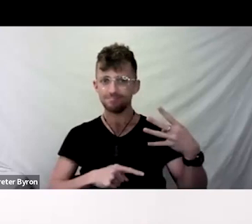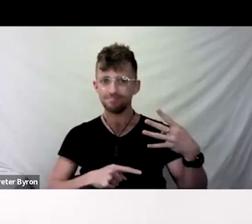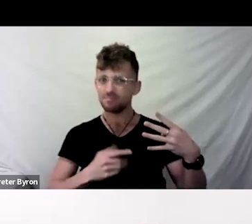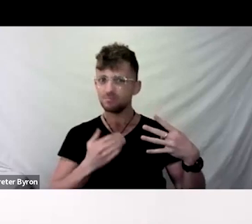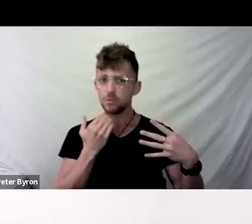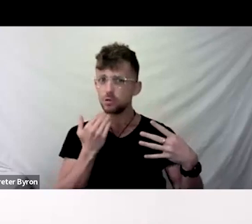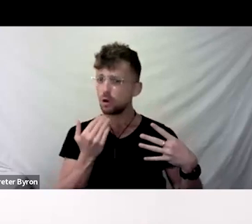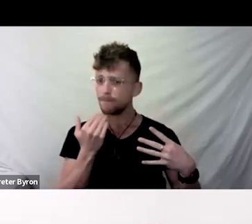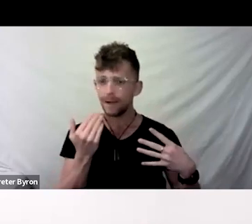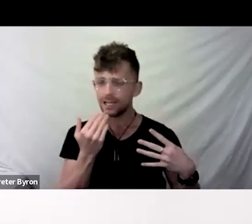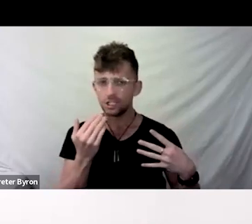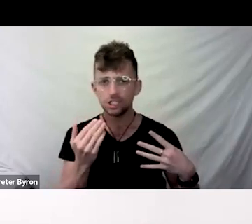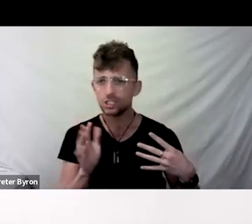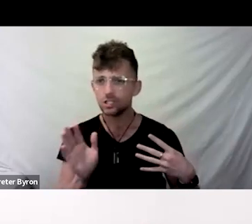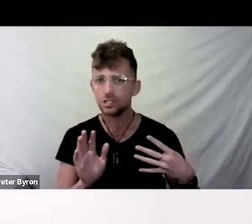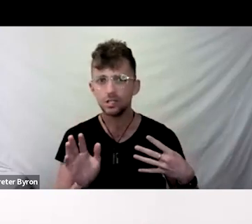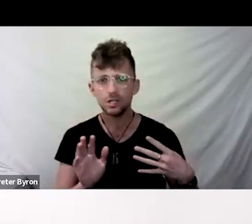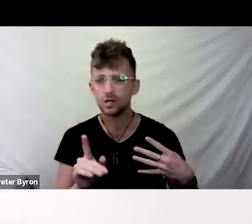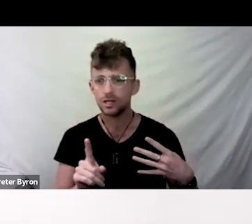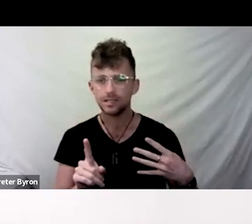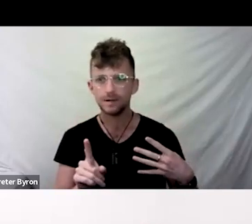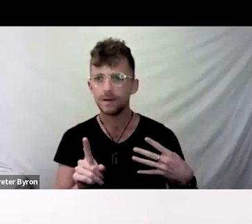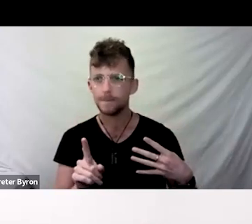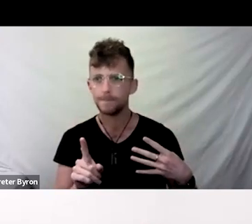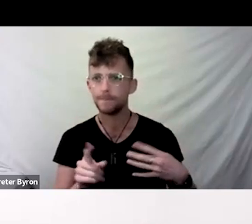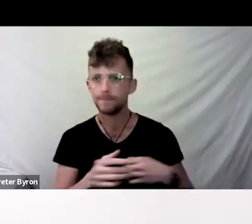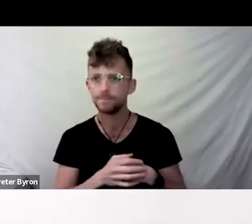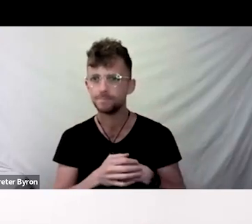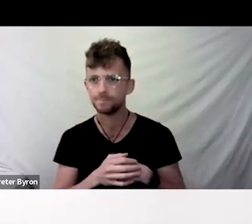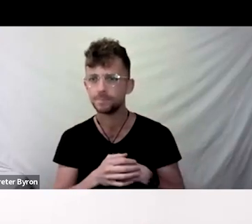that aren’t obvious upfront, or that might require some thought.